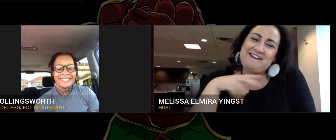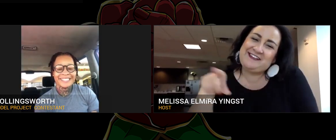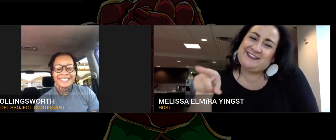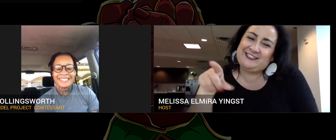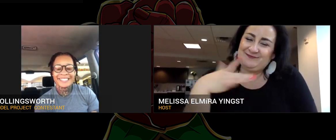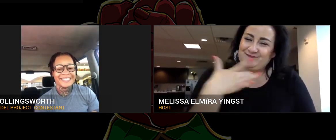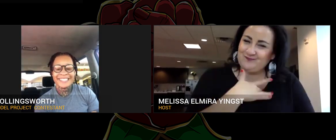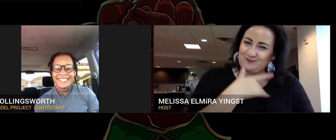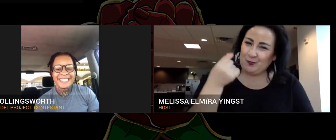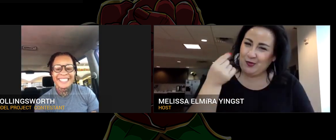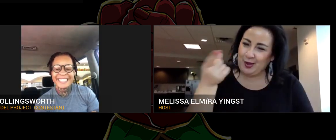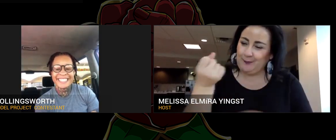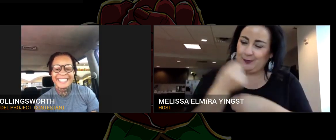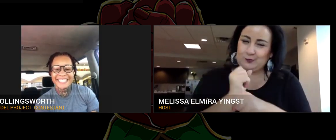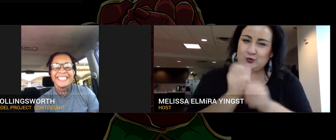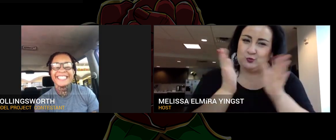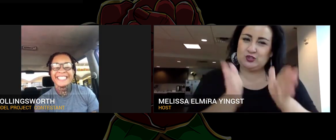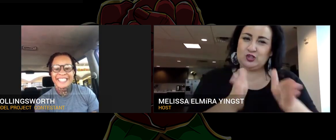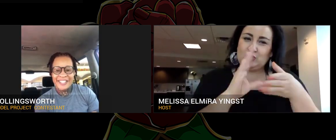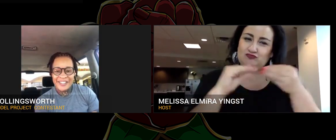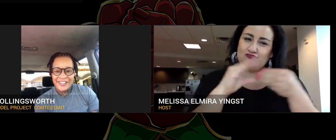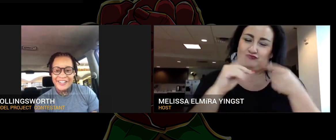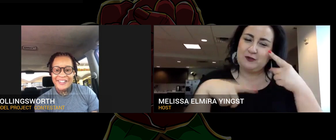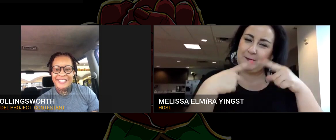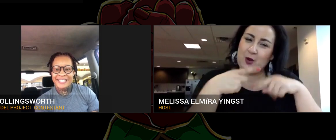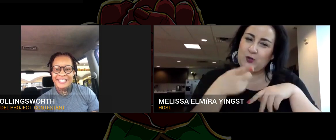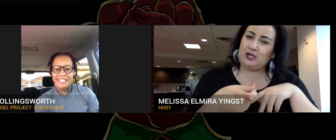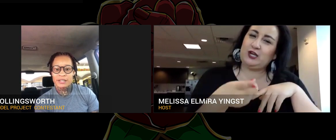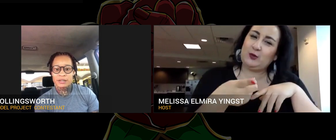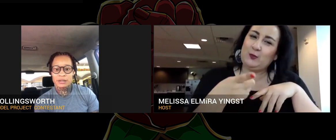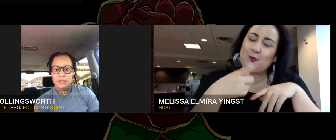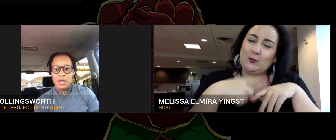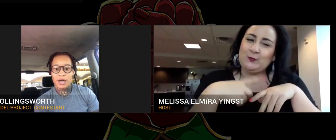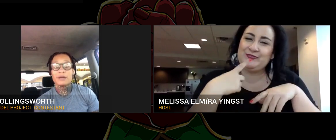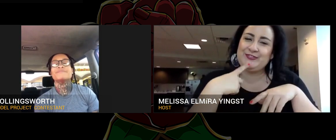What touched me was when the producer was talking about you.